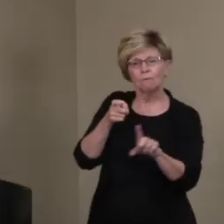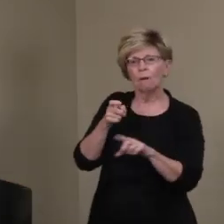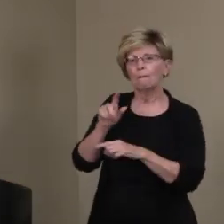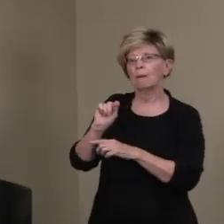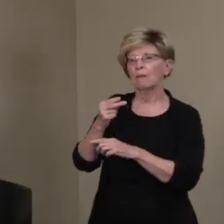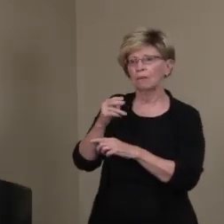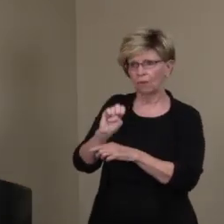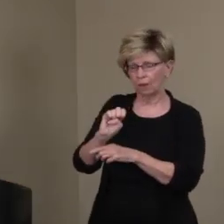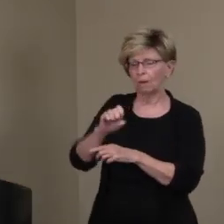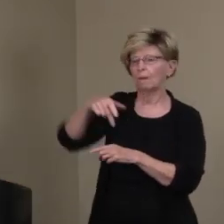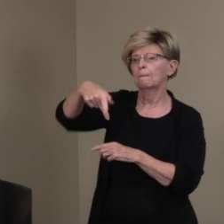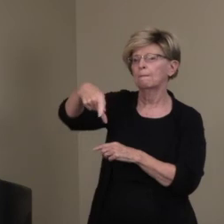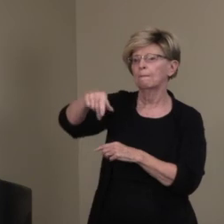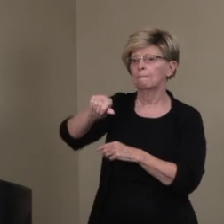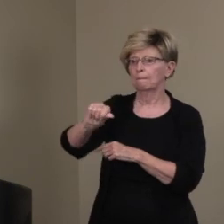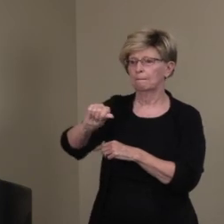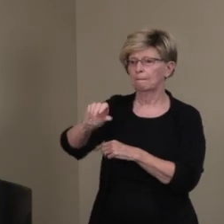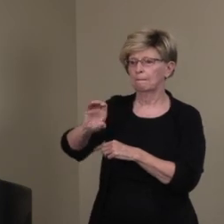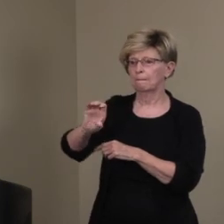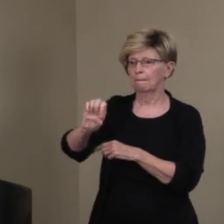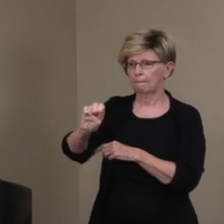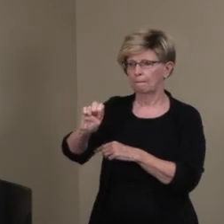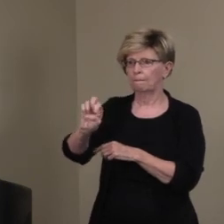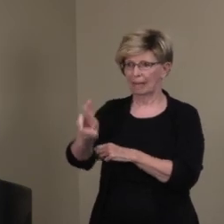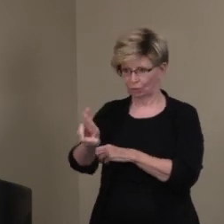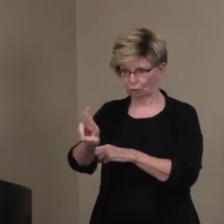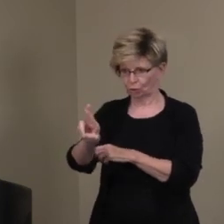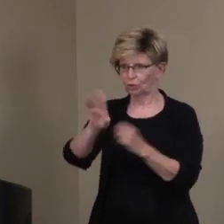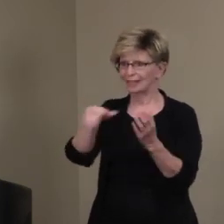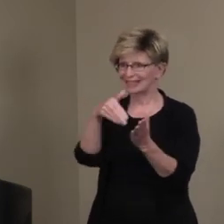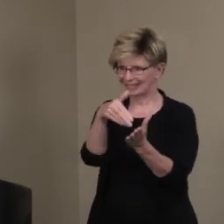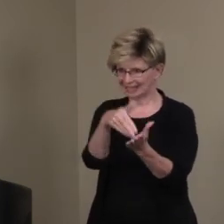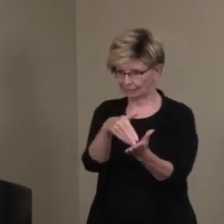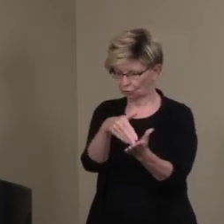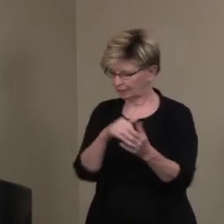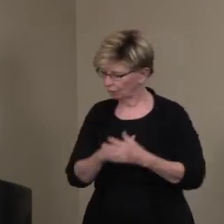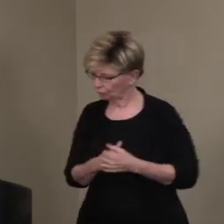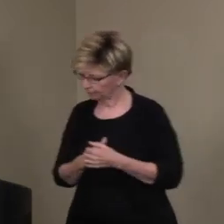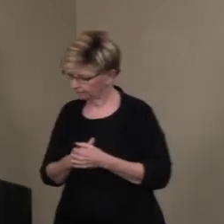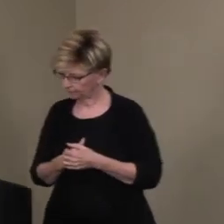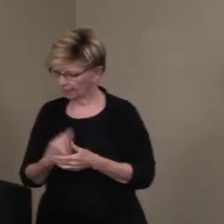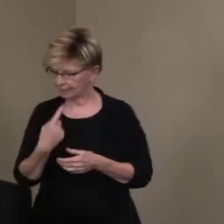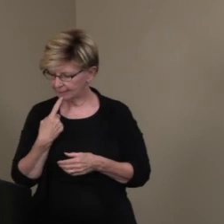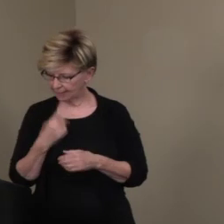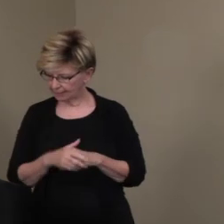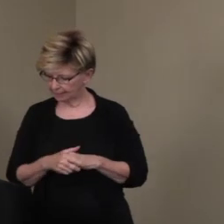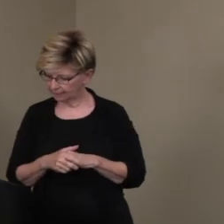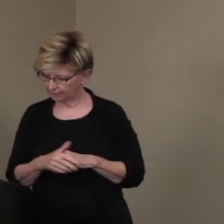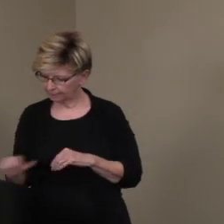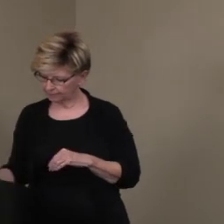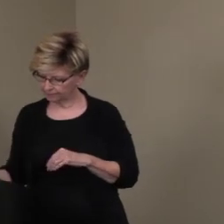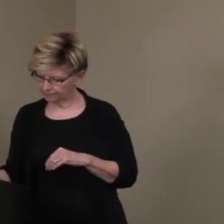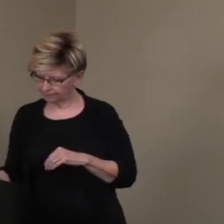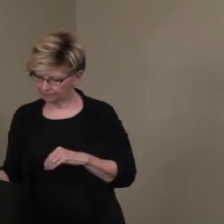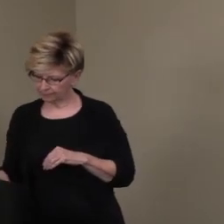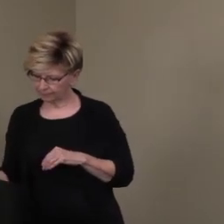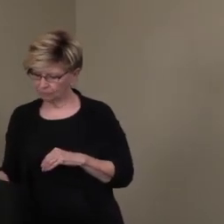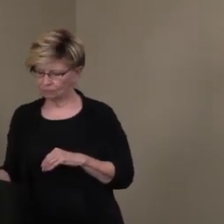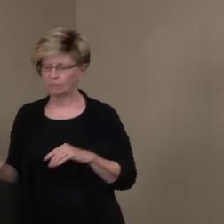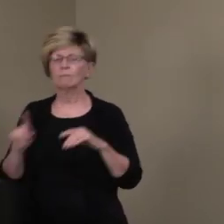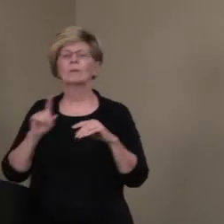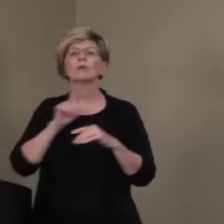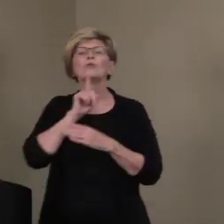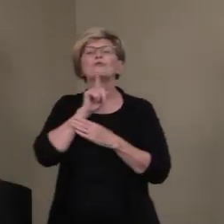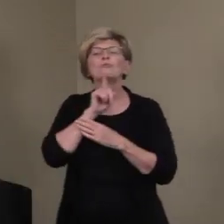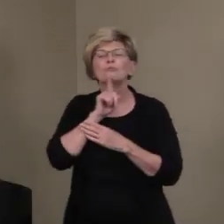this quote is from from the Pacer Center and it says